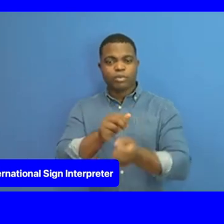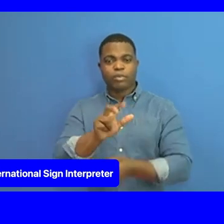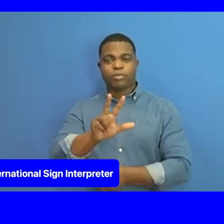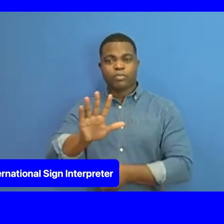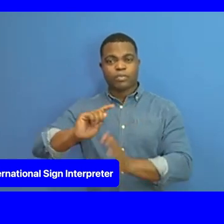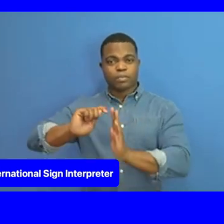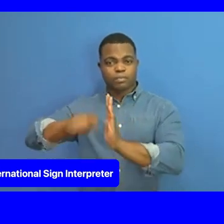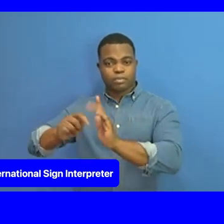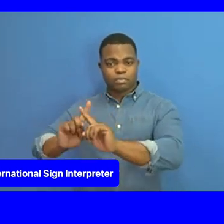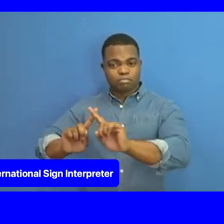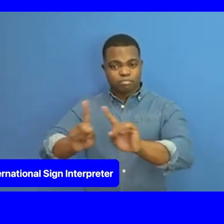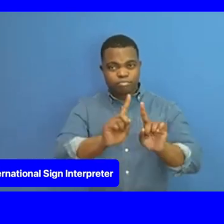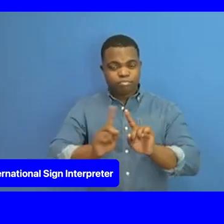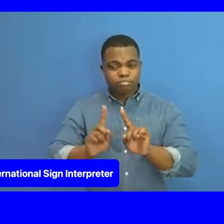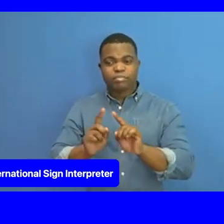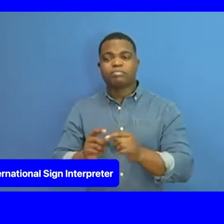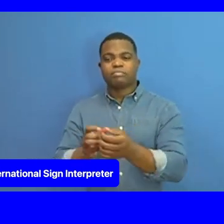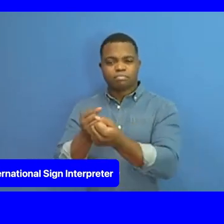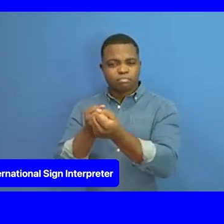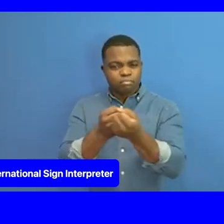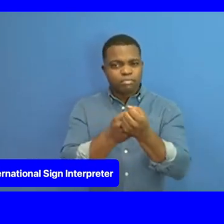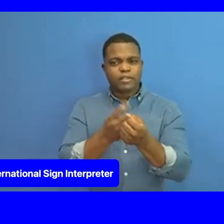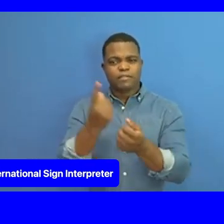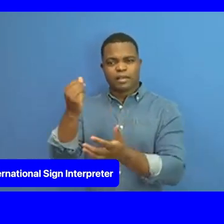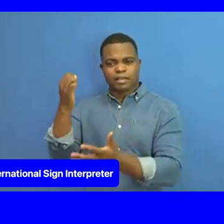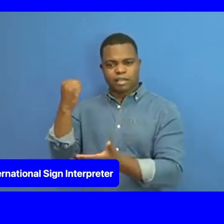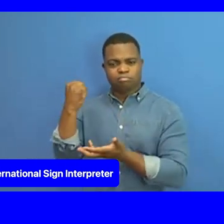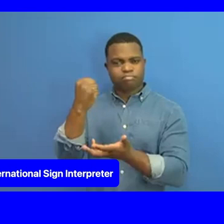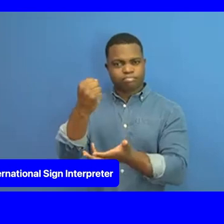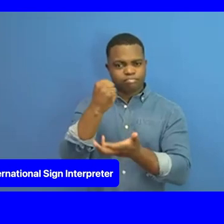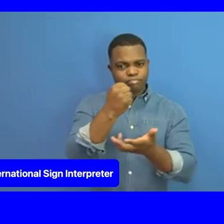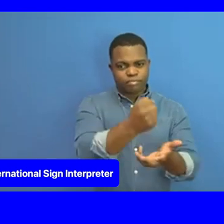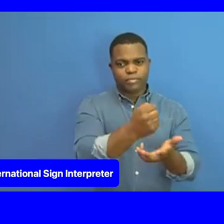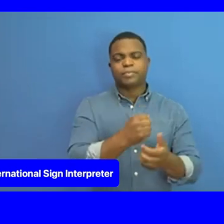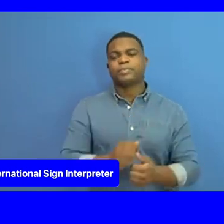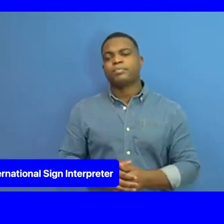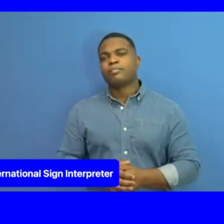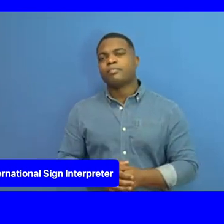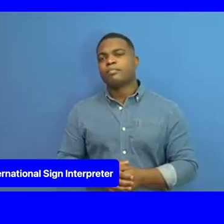performing arts sector. And these projects will explore innovative models